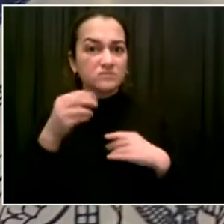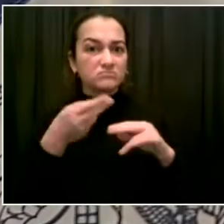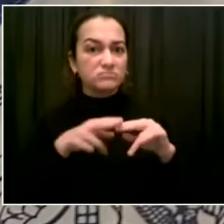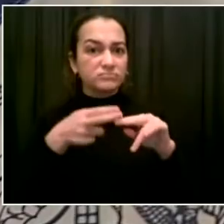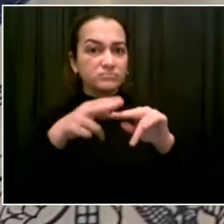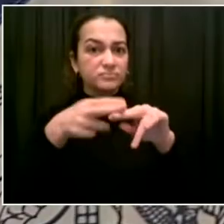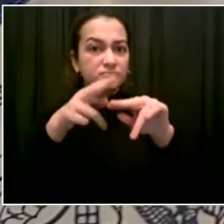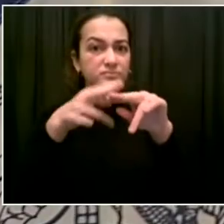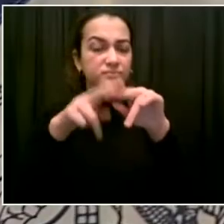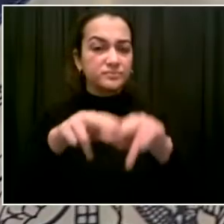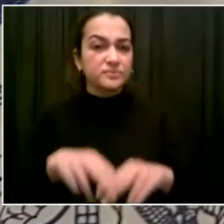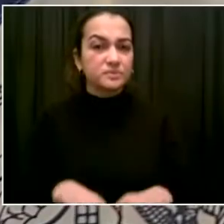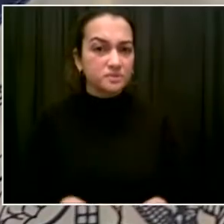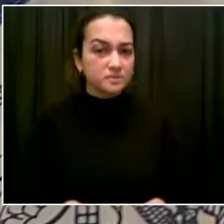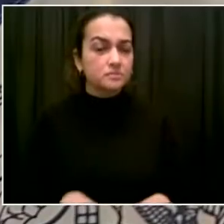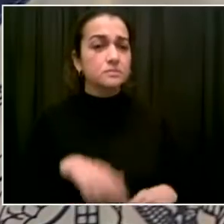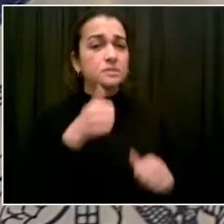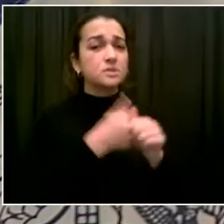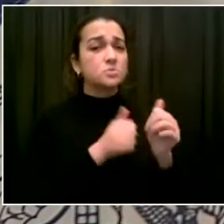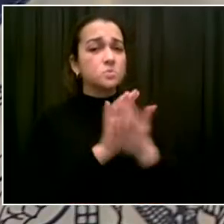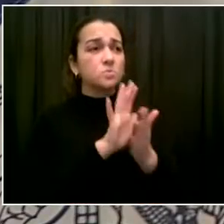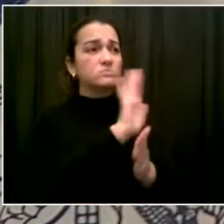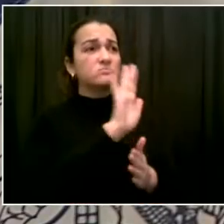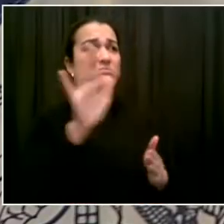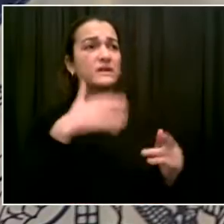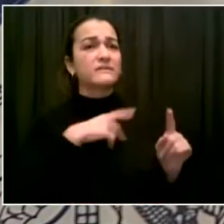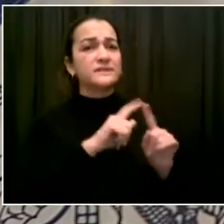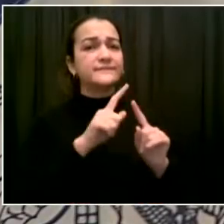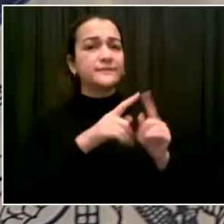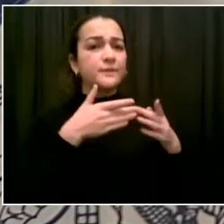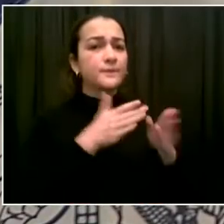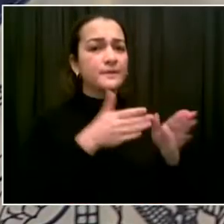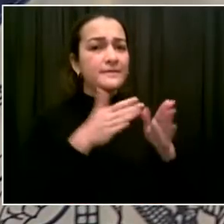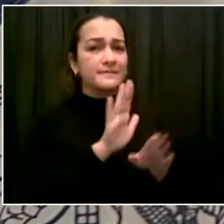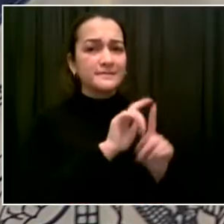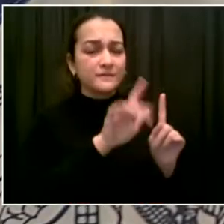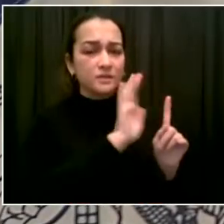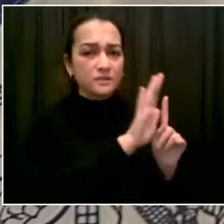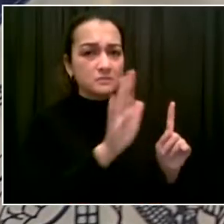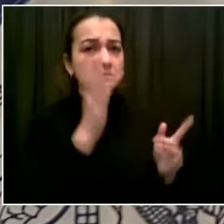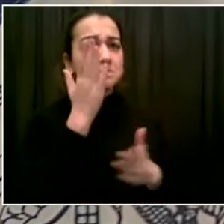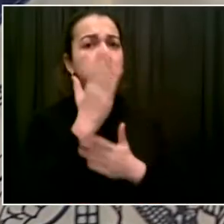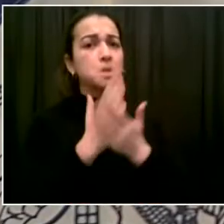INCREASE IN CASES OFFERING EXCUSED ABNSECES AND REMOTE WORK